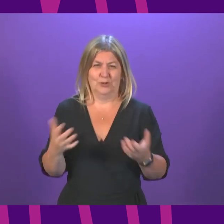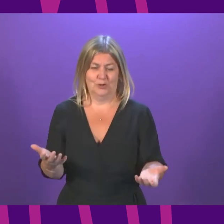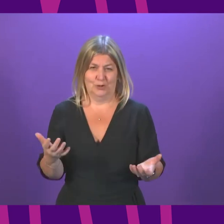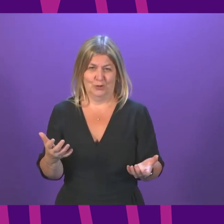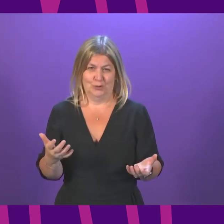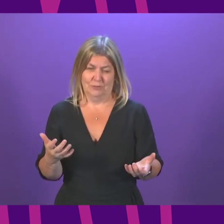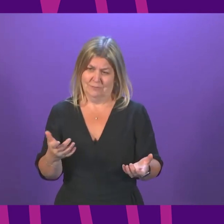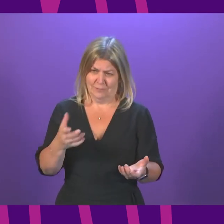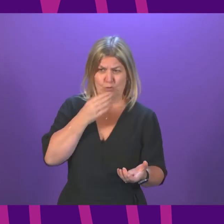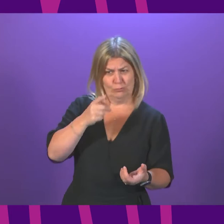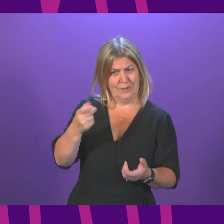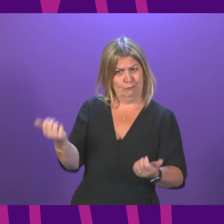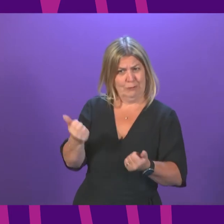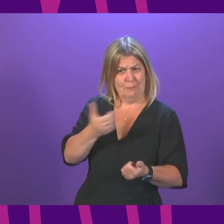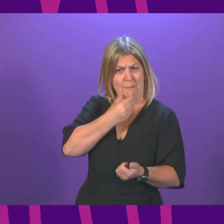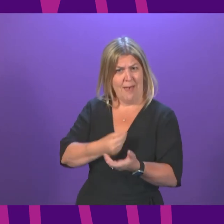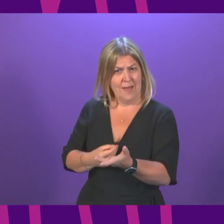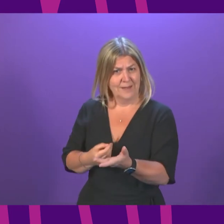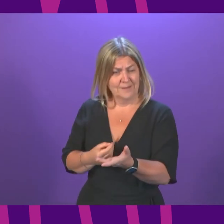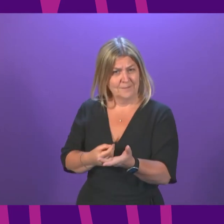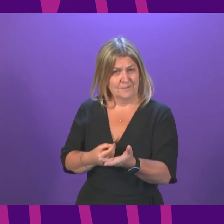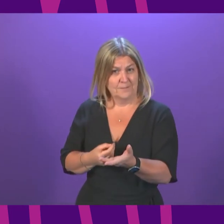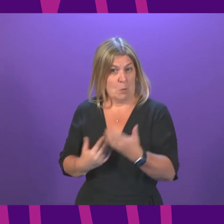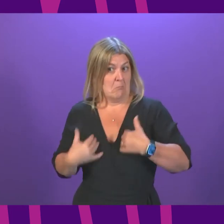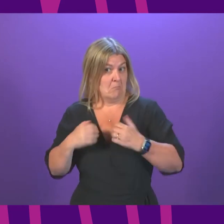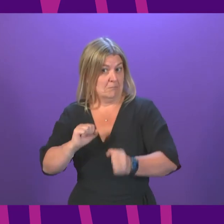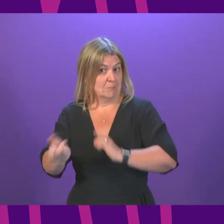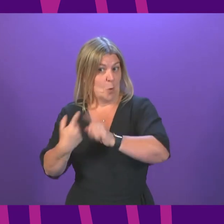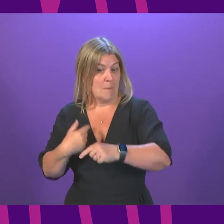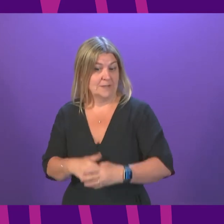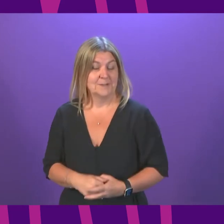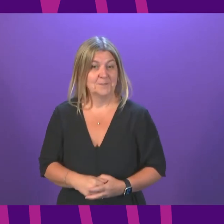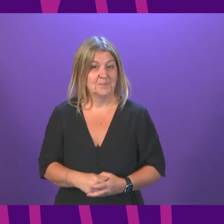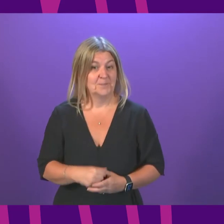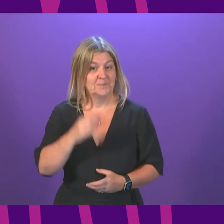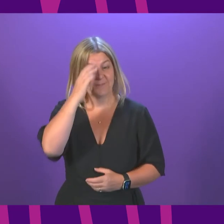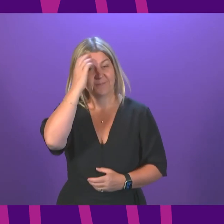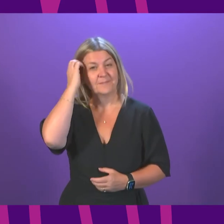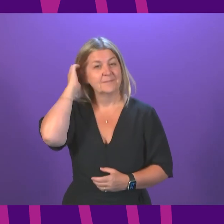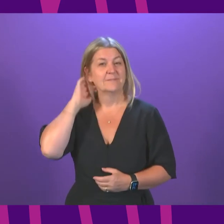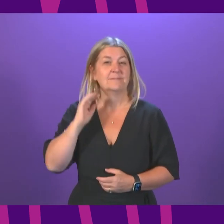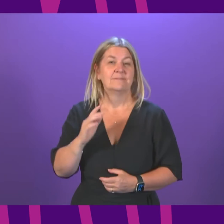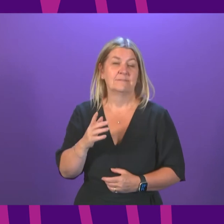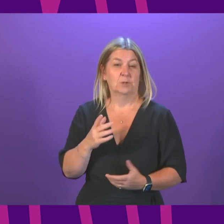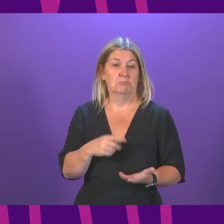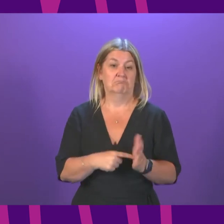a reasonable man. I look forward to hearing his comments. I move amendment 1.